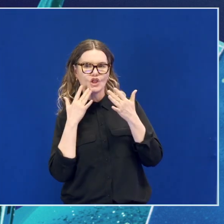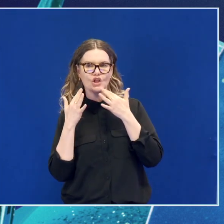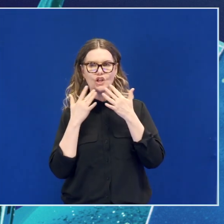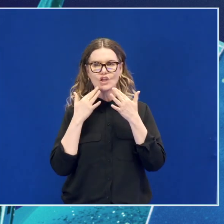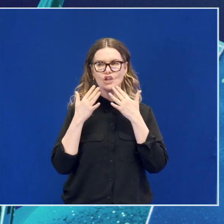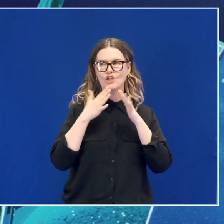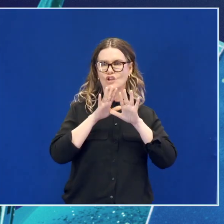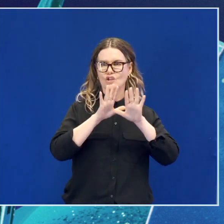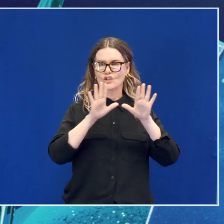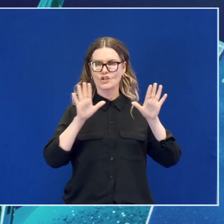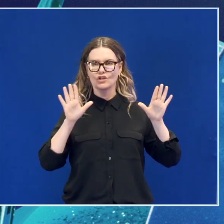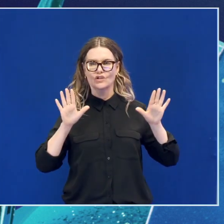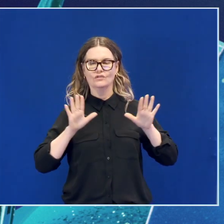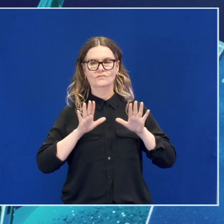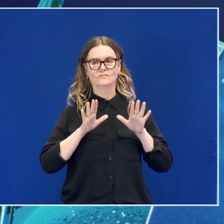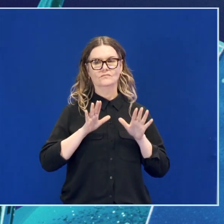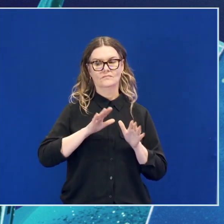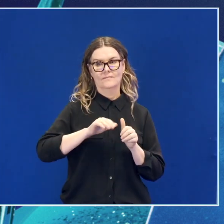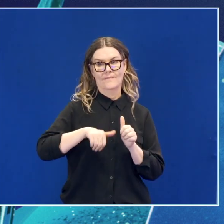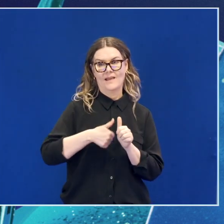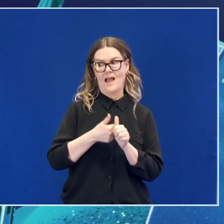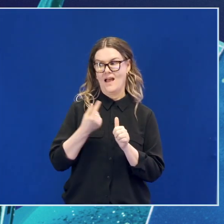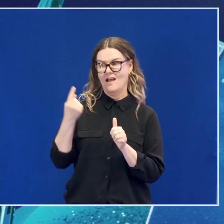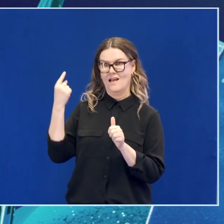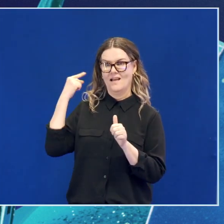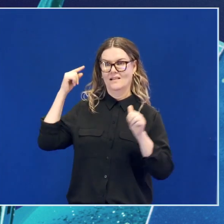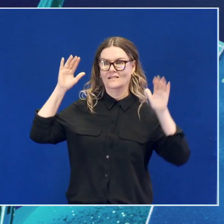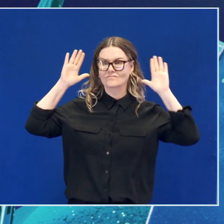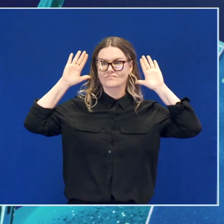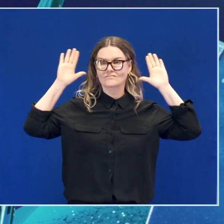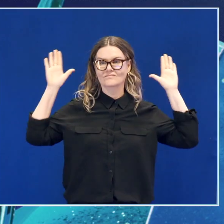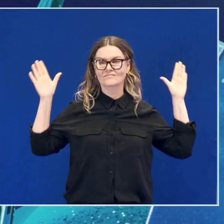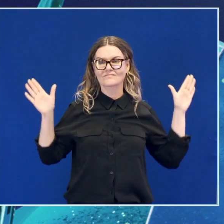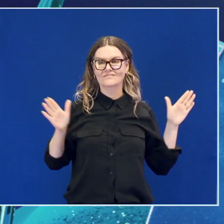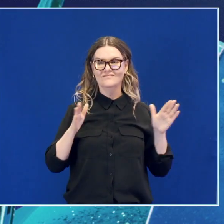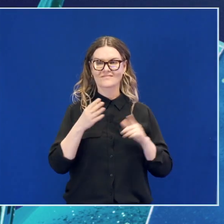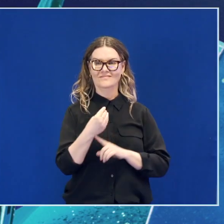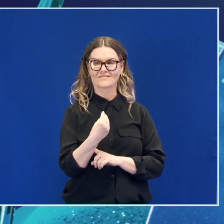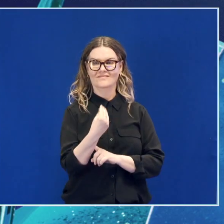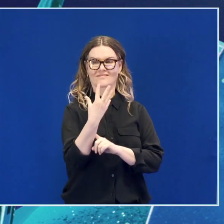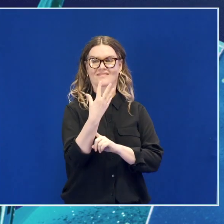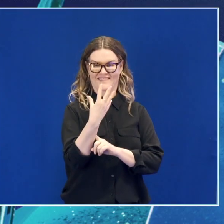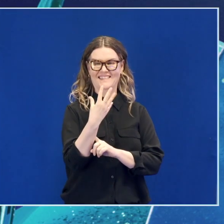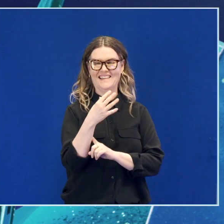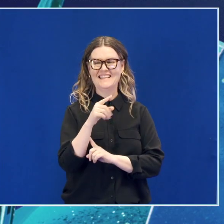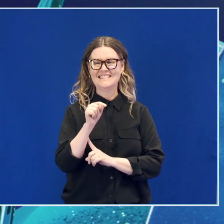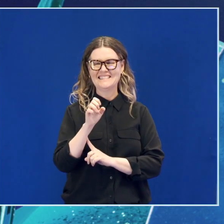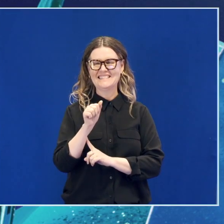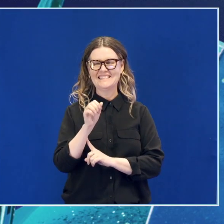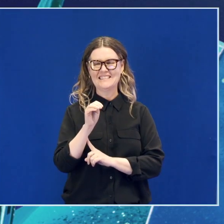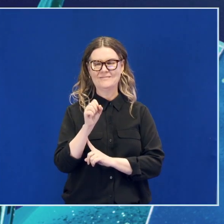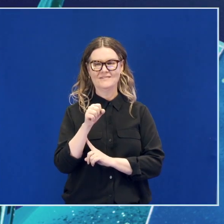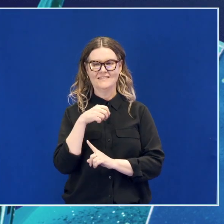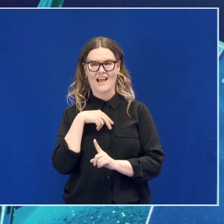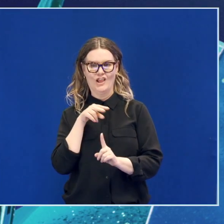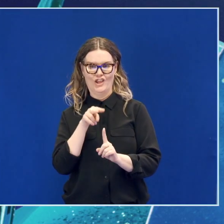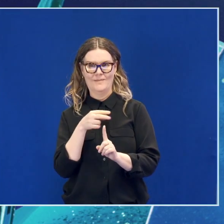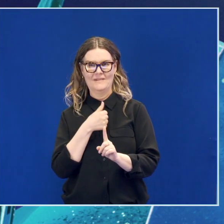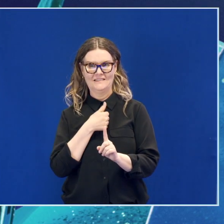You know, I'm managing my reactions and my facial expressions. So what's behind me in my video is something that's not distracting to me.